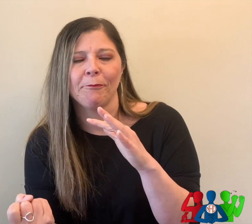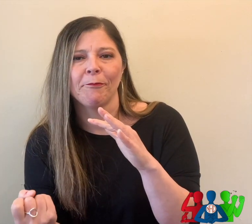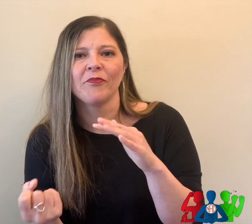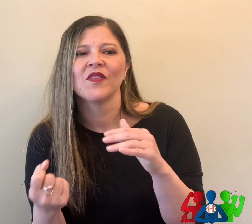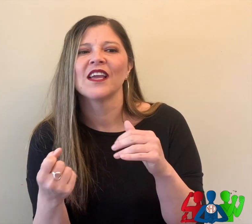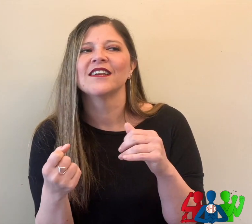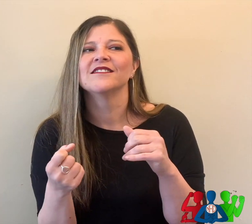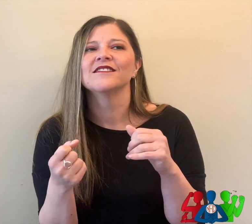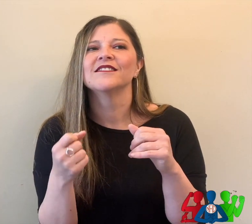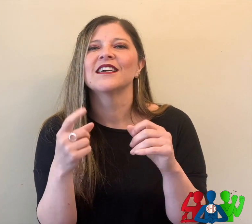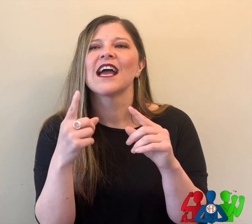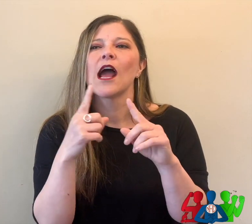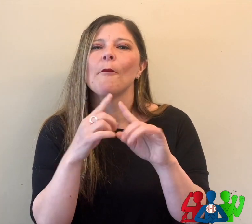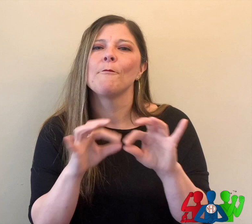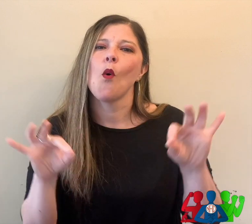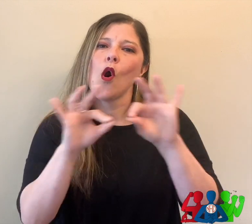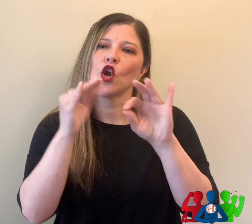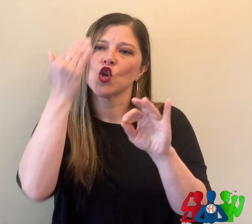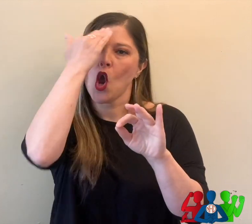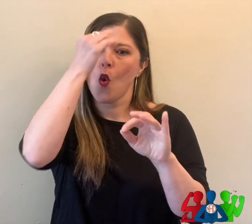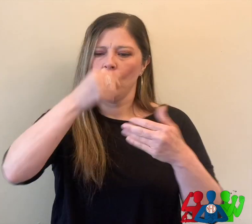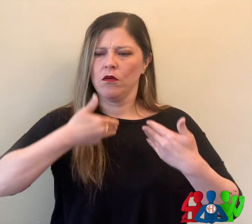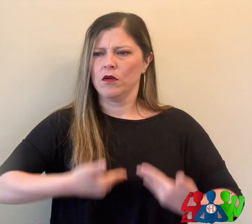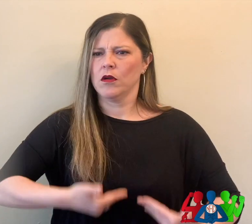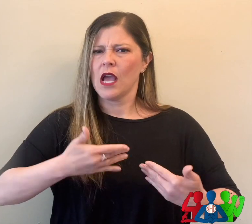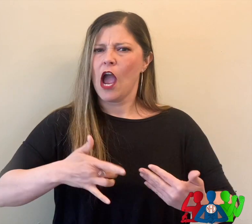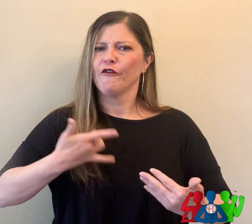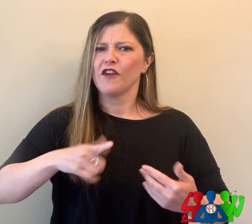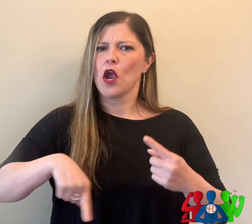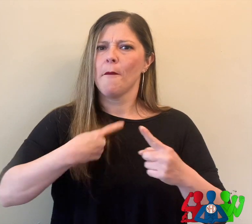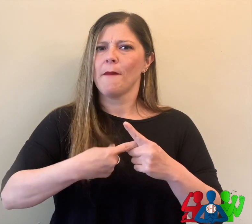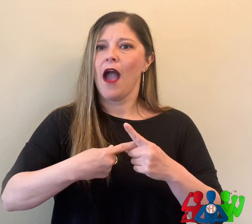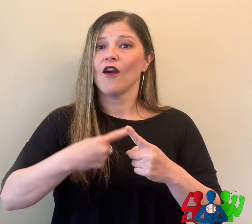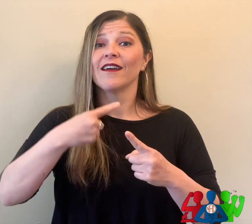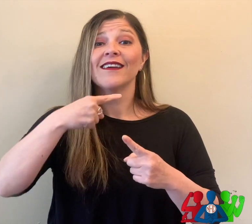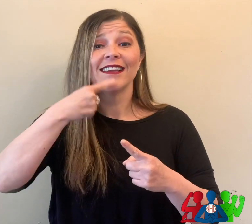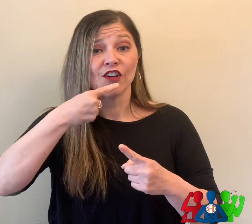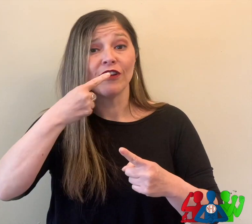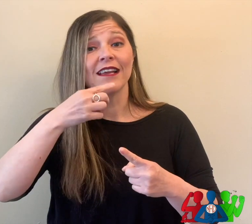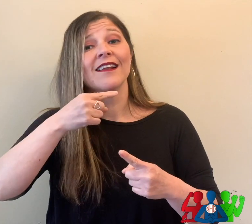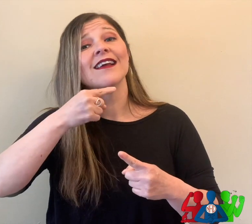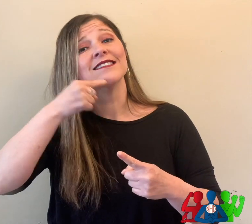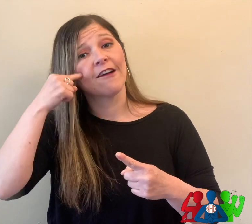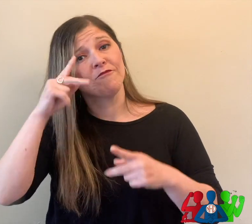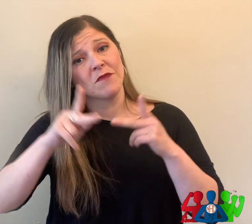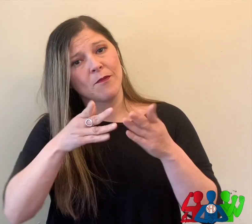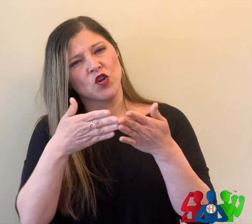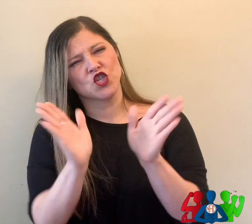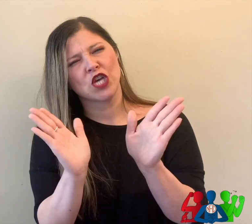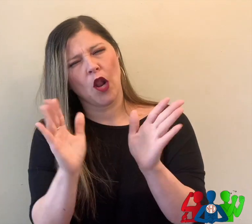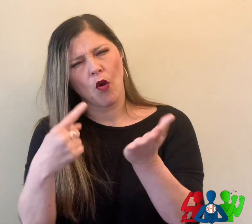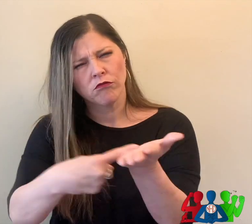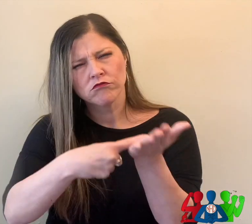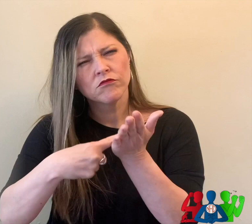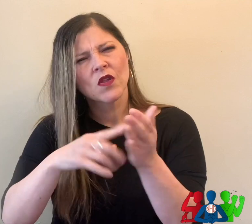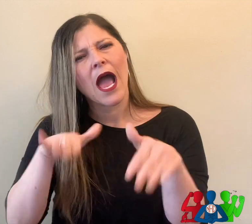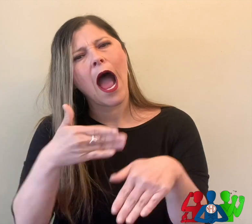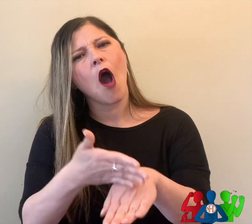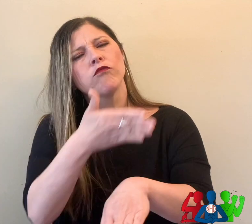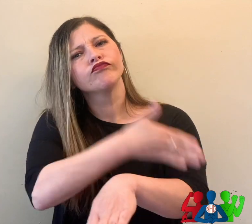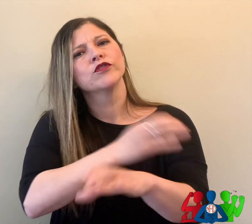students to discuss why it is that he disappears and to understand the relationship that